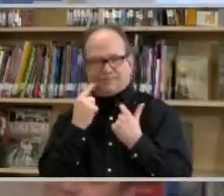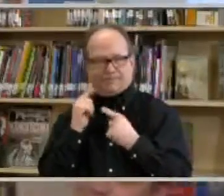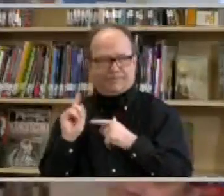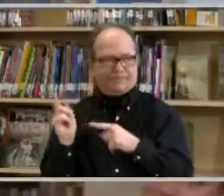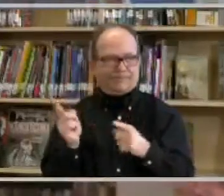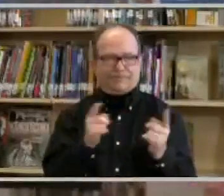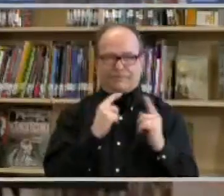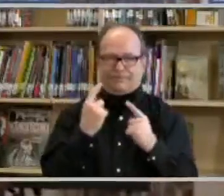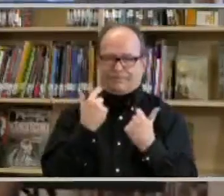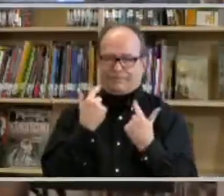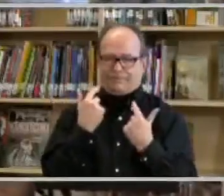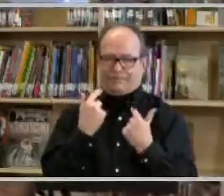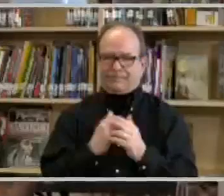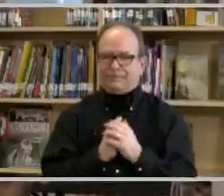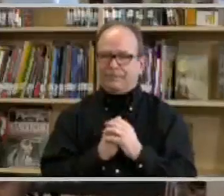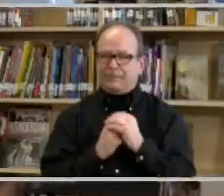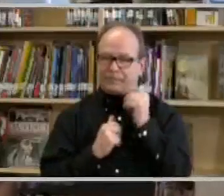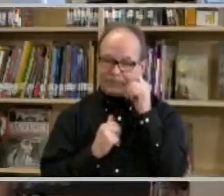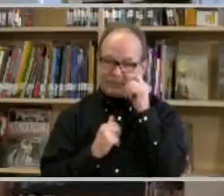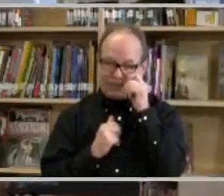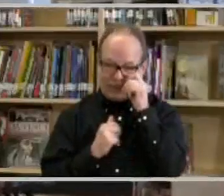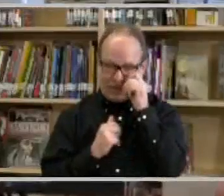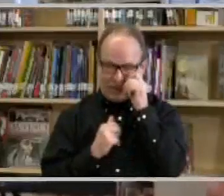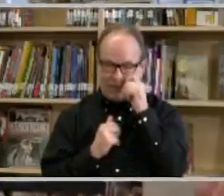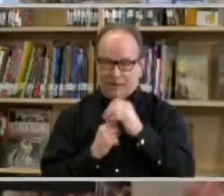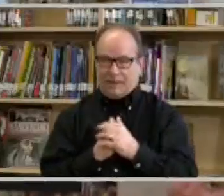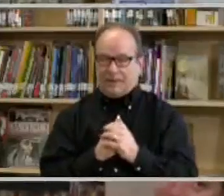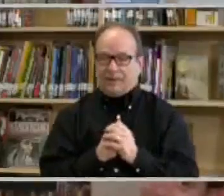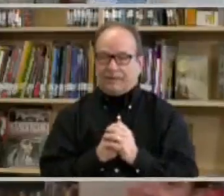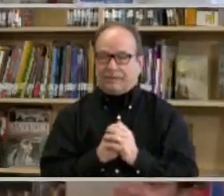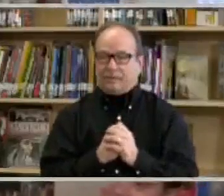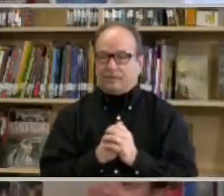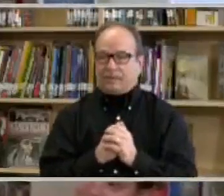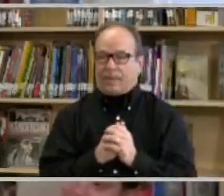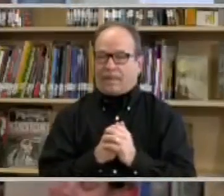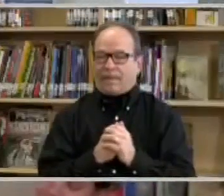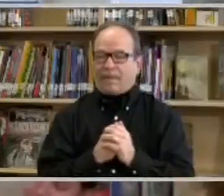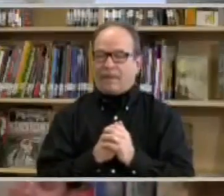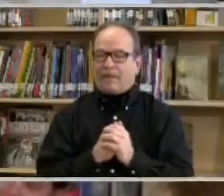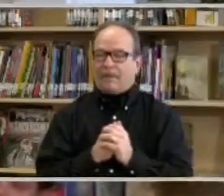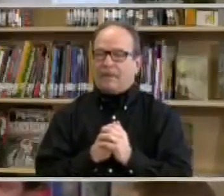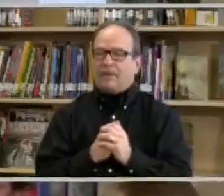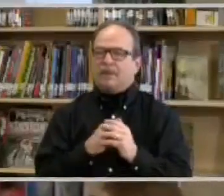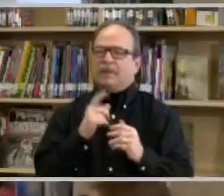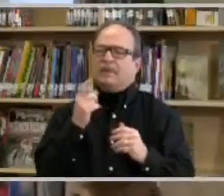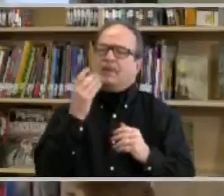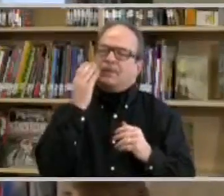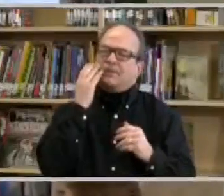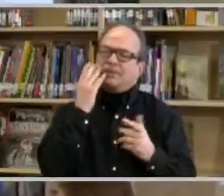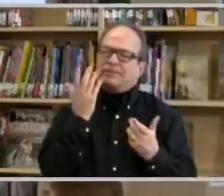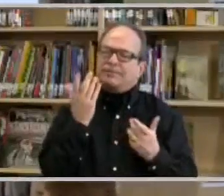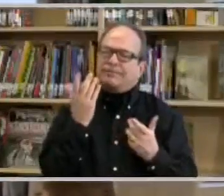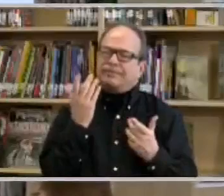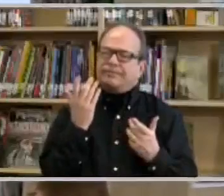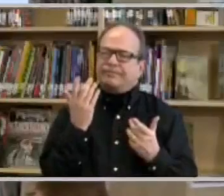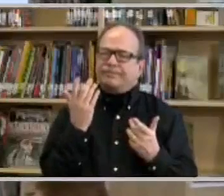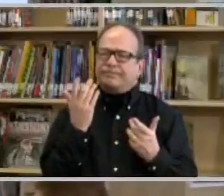TO GET JUST BE ON NOTICE.